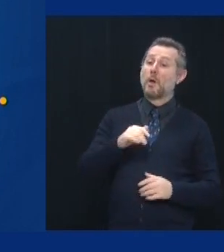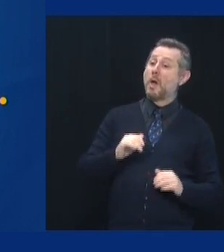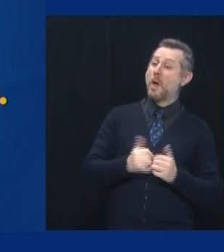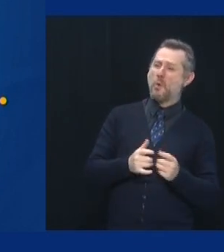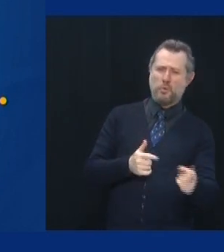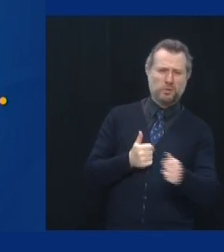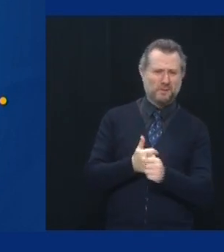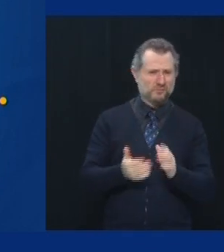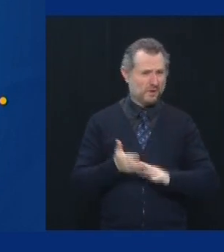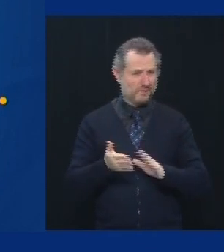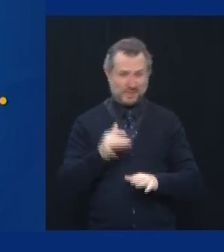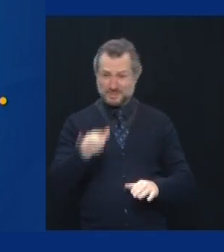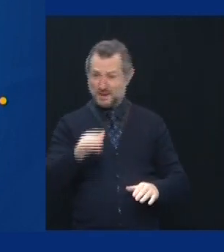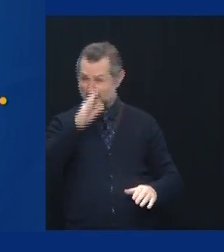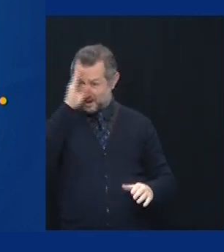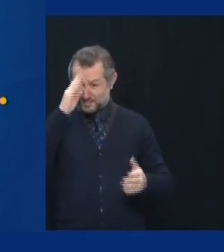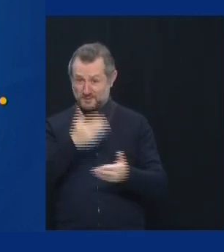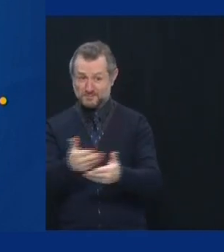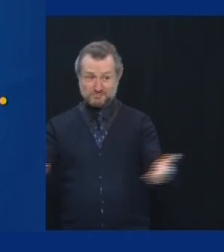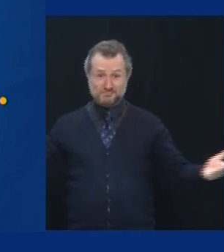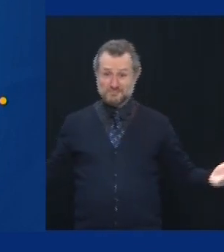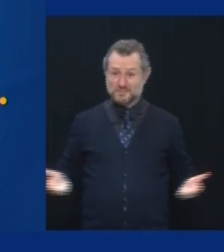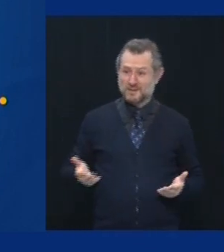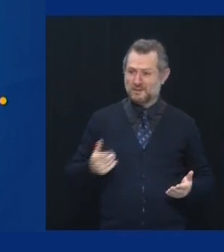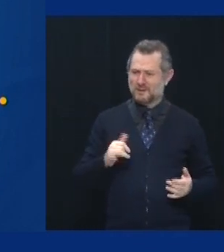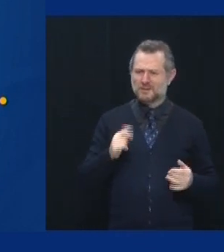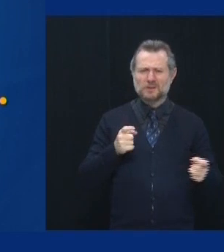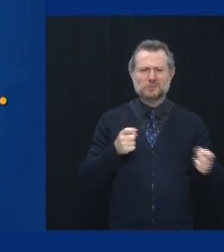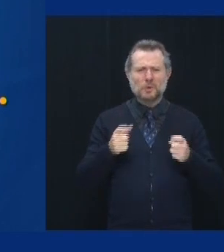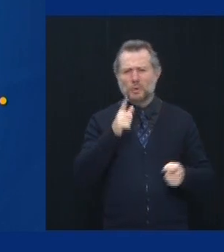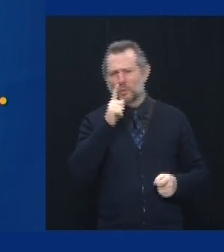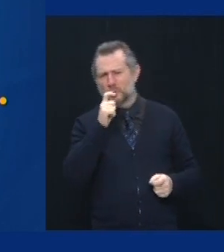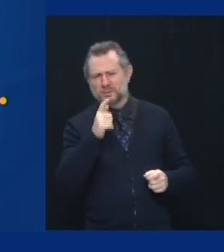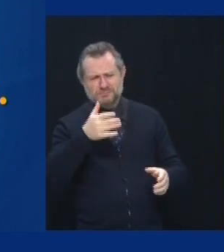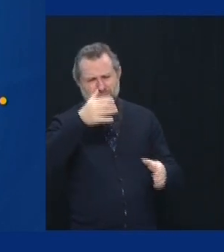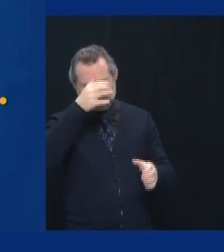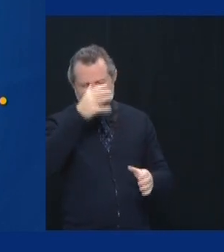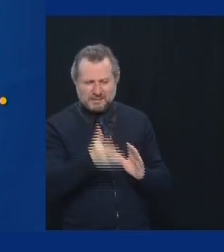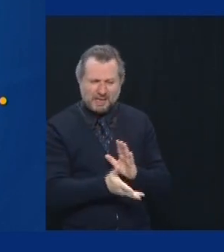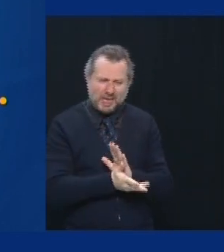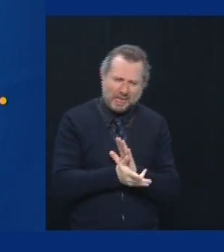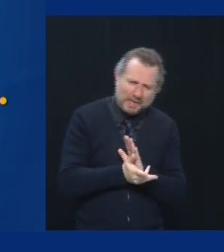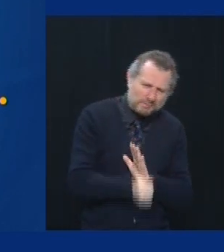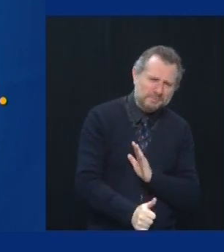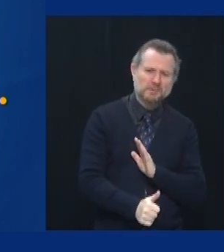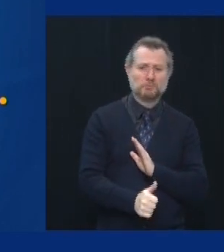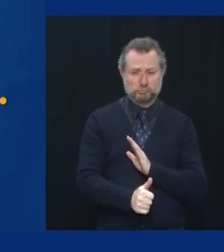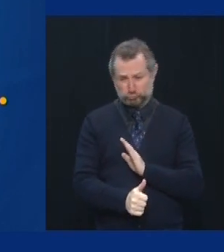PERFORMANCE COMPONENT TO WHAT WE'RE SEEING.w, AND THAT MANAGEMENT